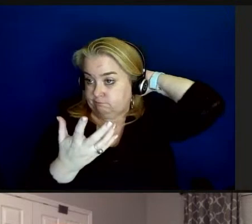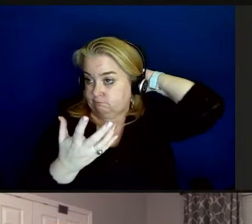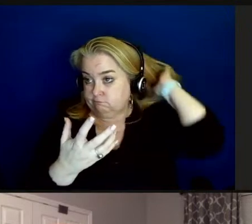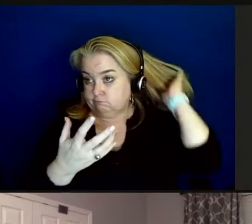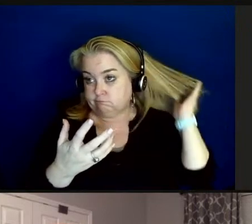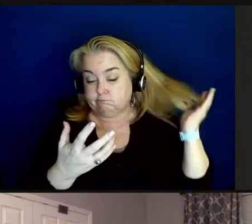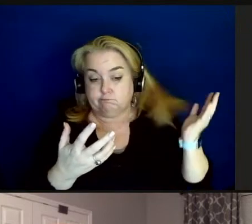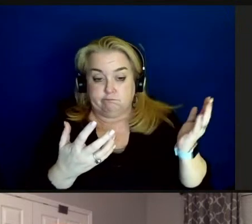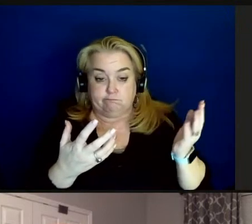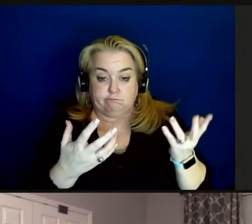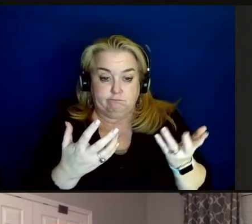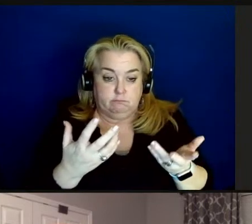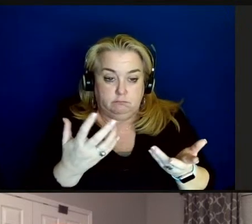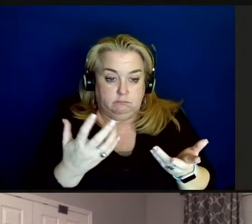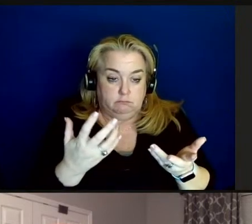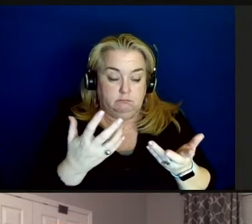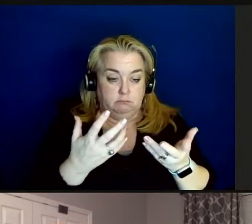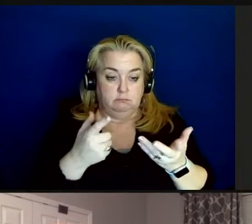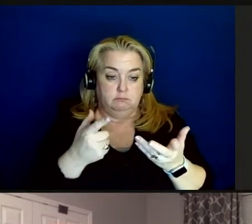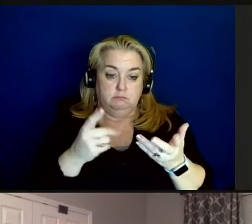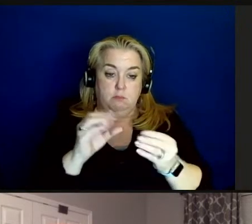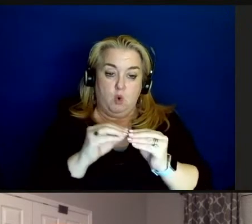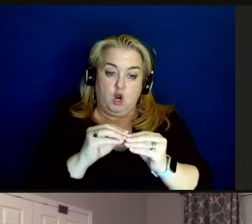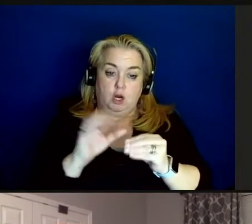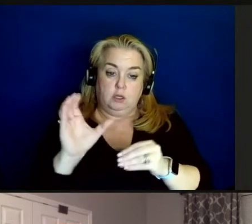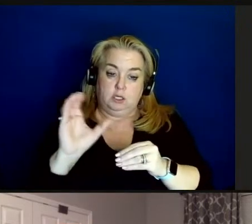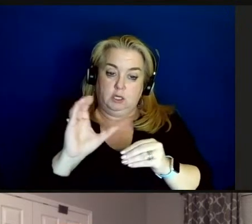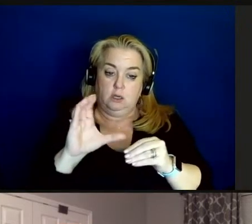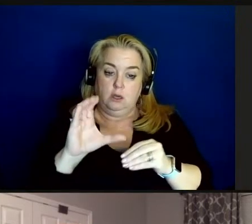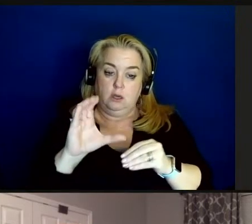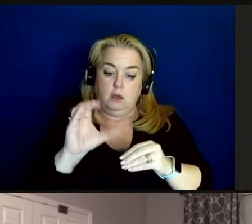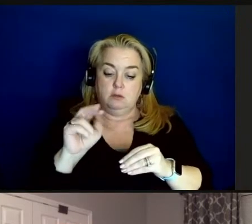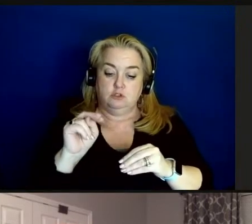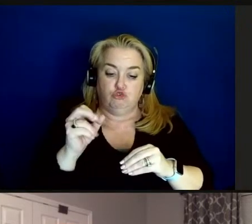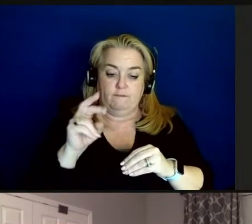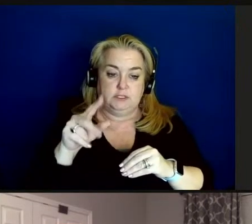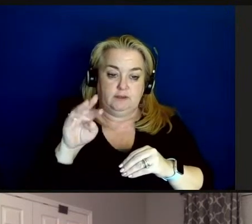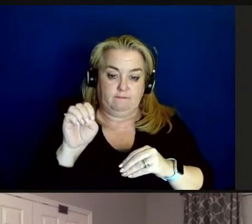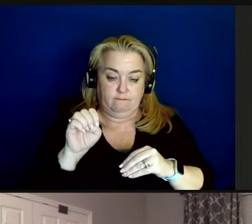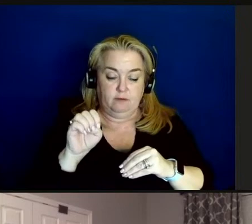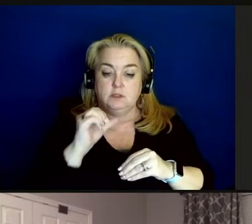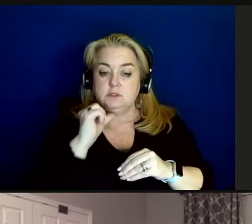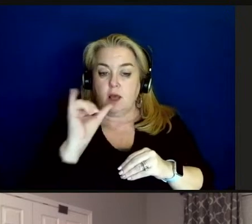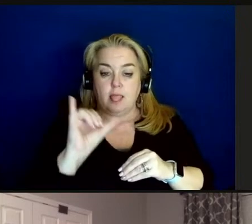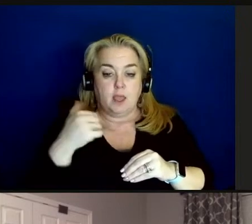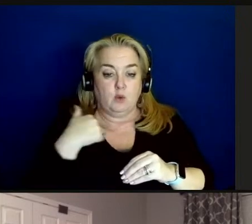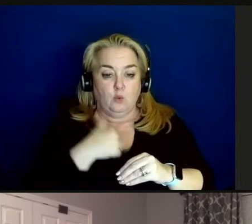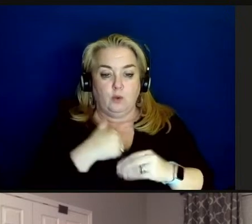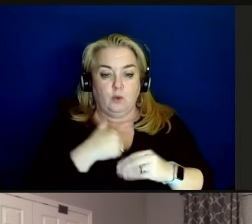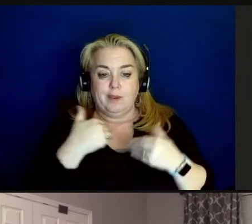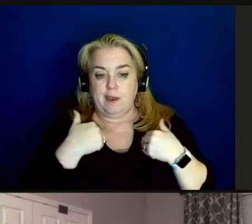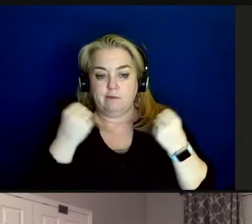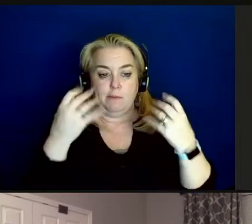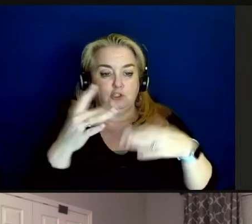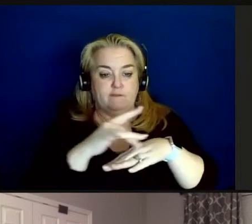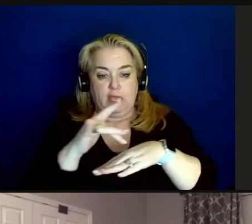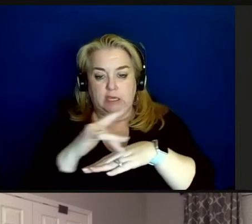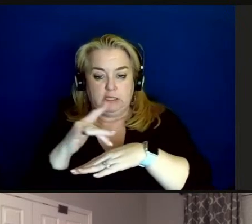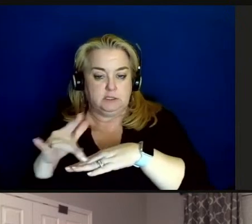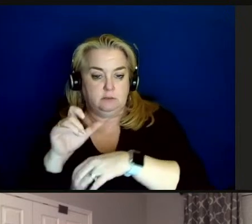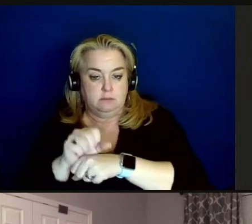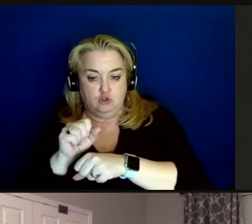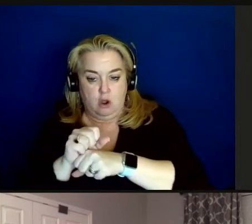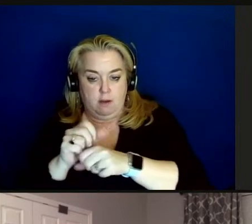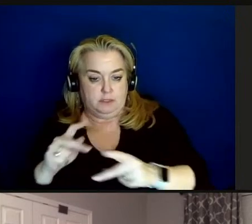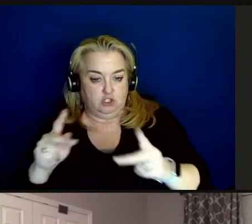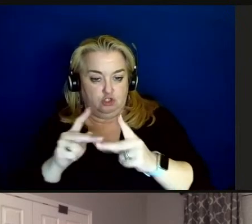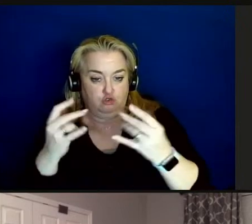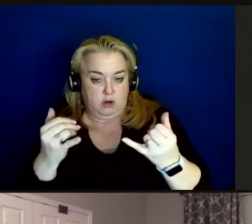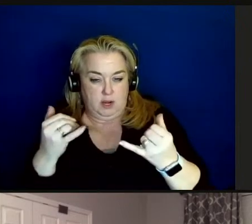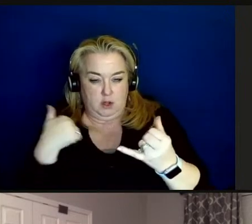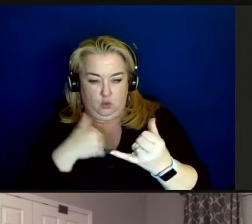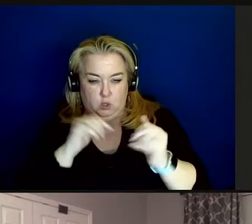DURING THE PANDEMIC JUST AS A